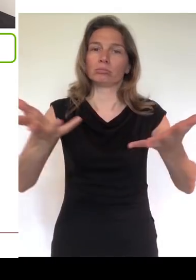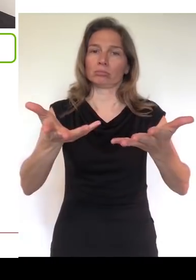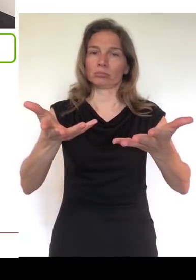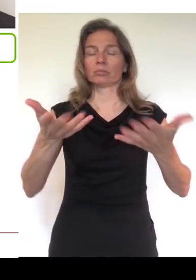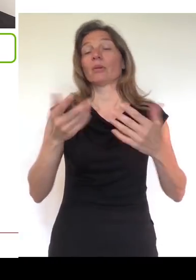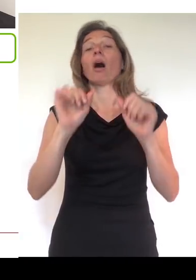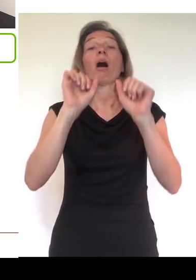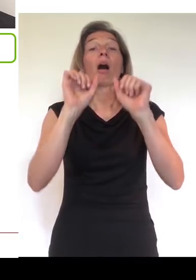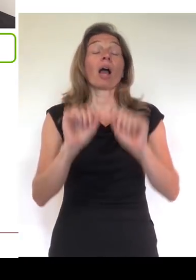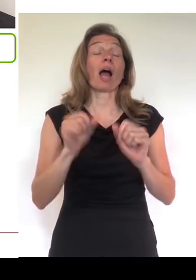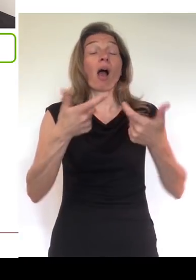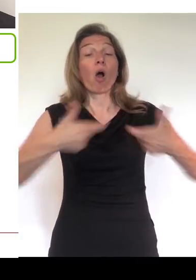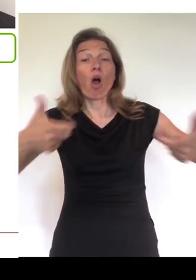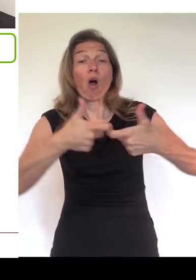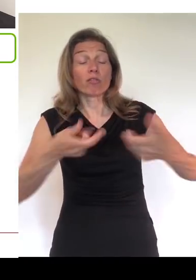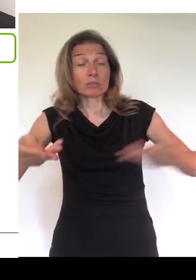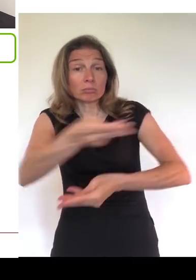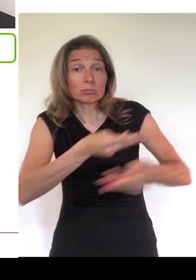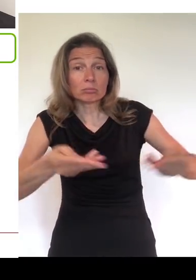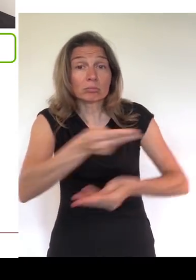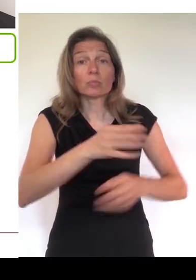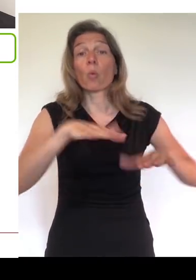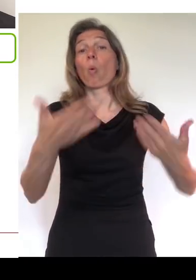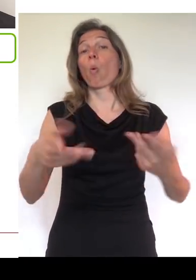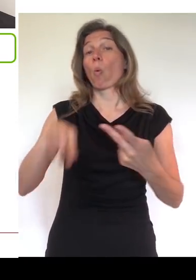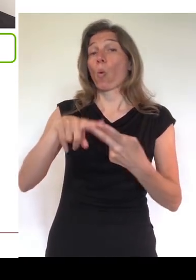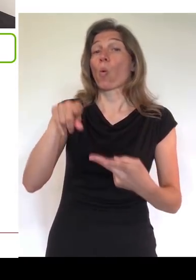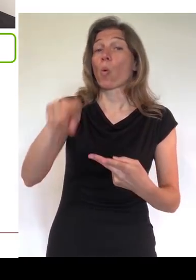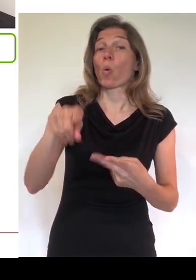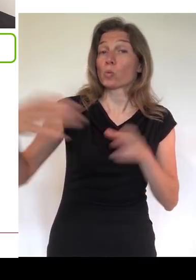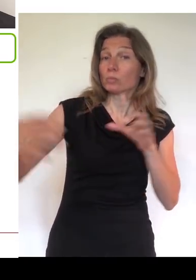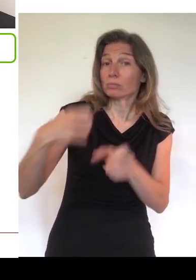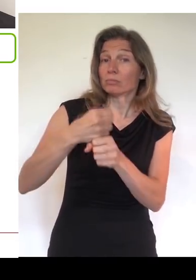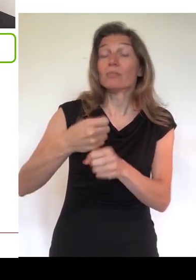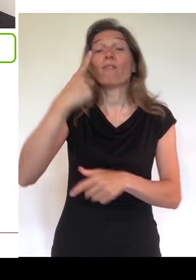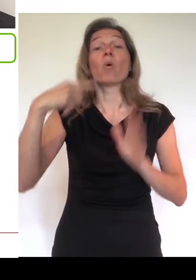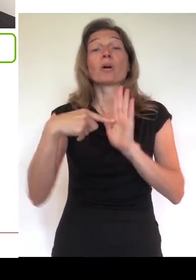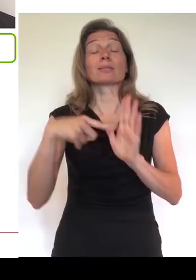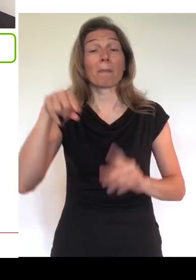collaborations and that is how we came to adapt this observation tool for sign